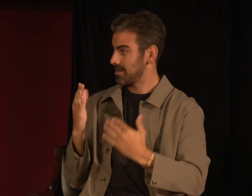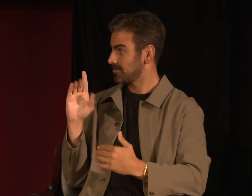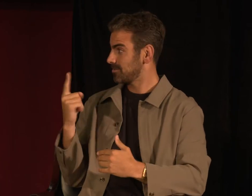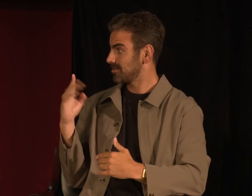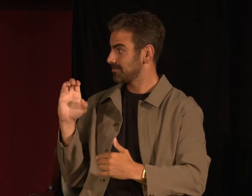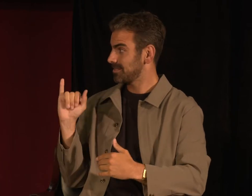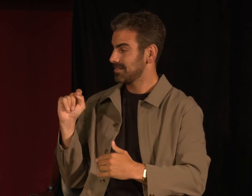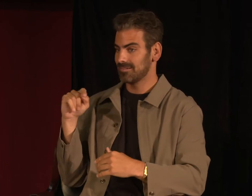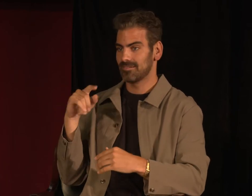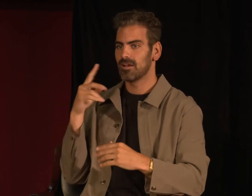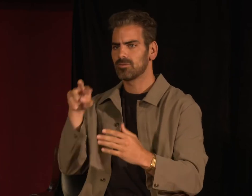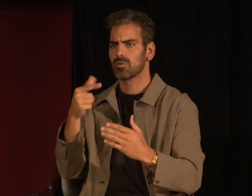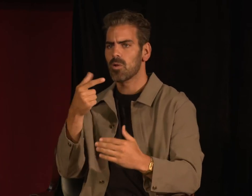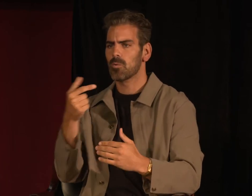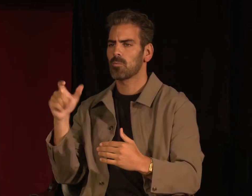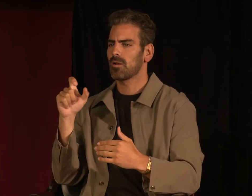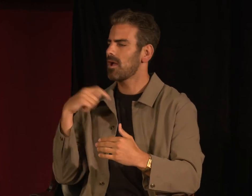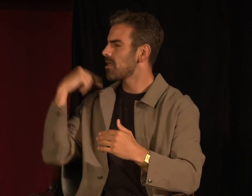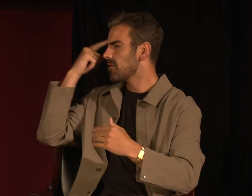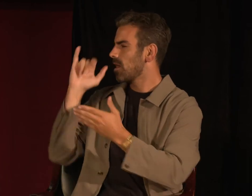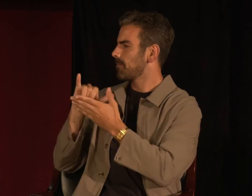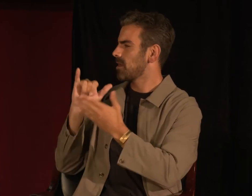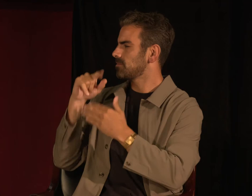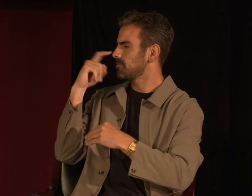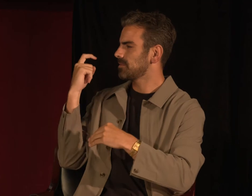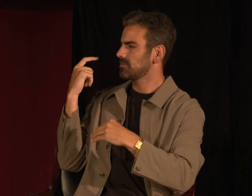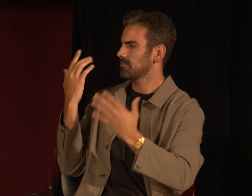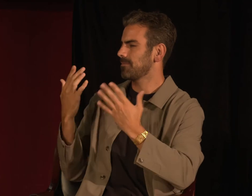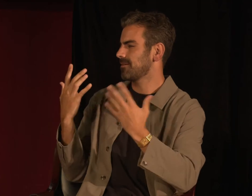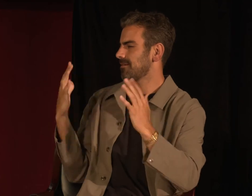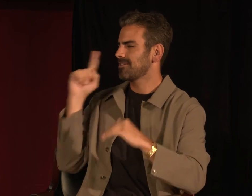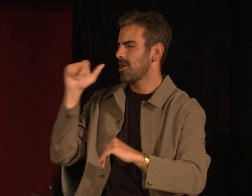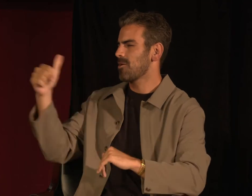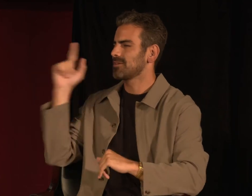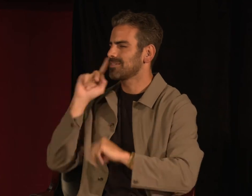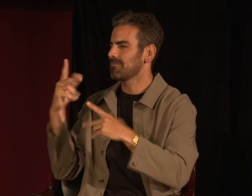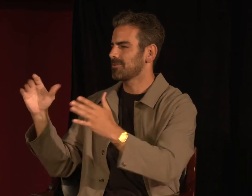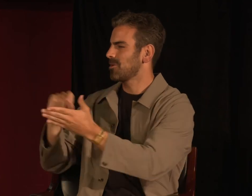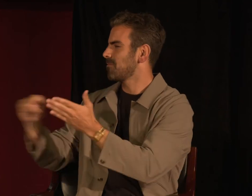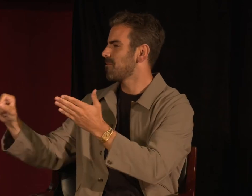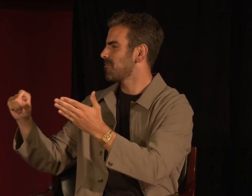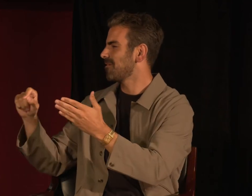to be honest with you, but it was something that I just felt really and I thought somebody else has had to have used this, right?